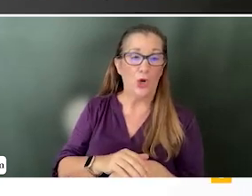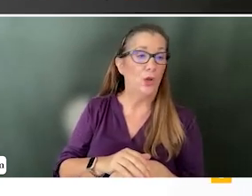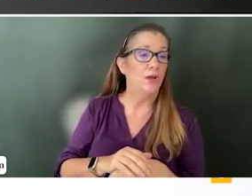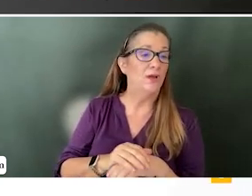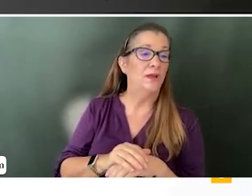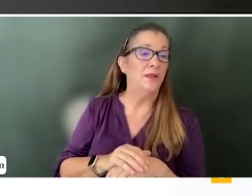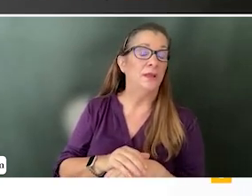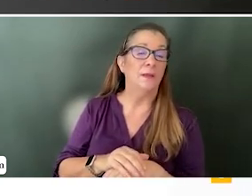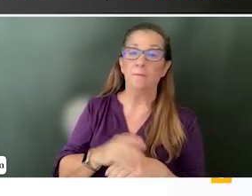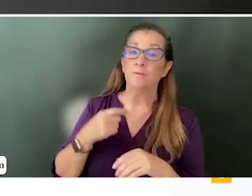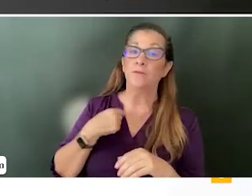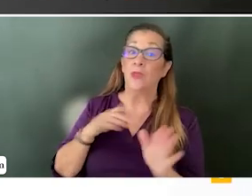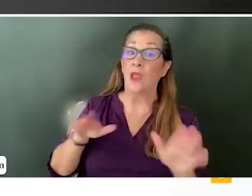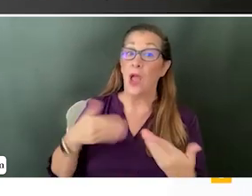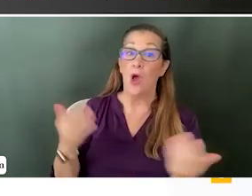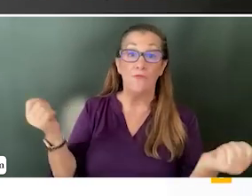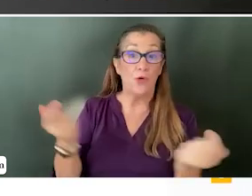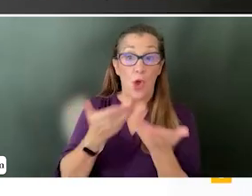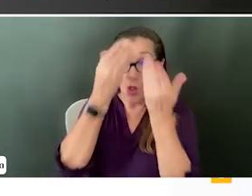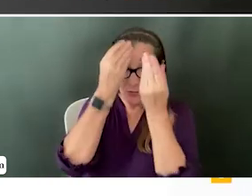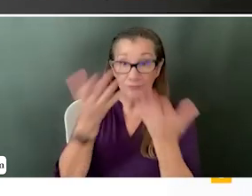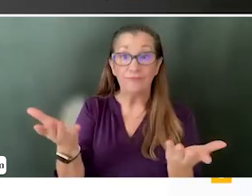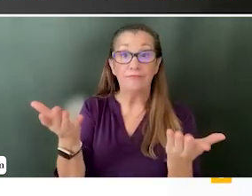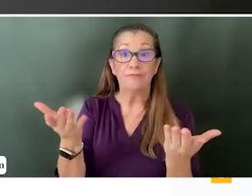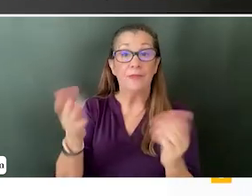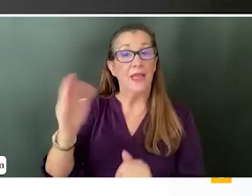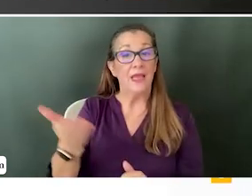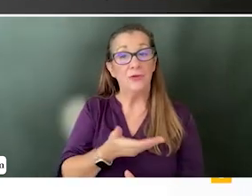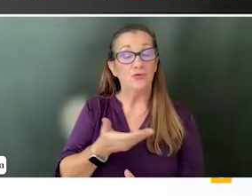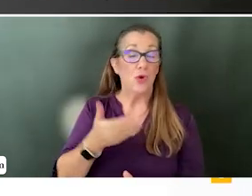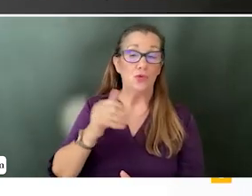So I offer all of this as sort of an intro to alt text and how to get at it.